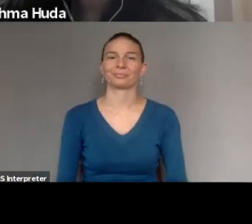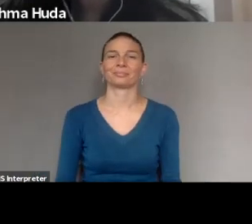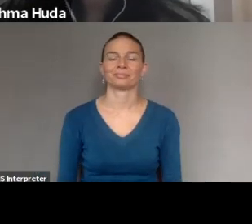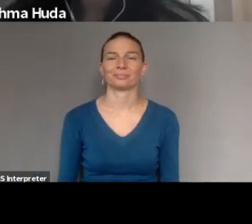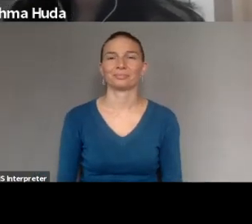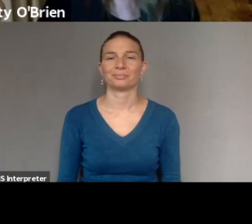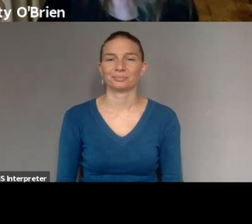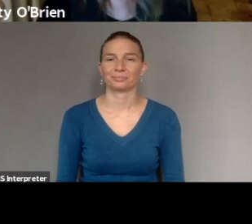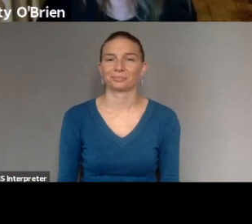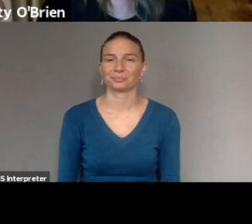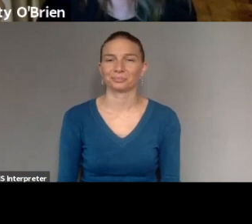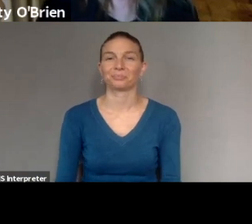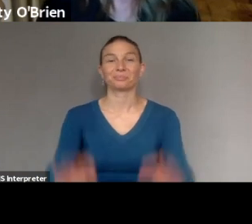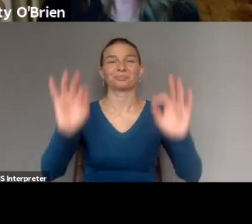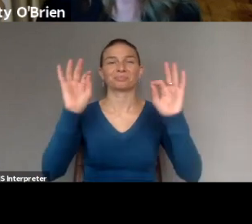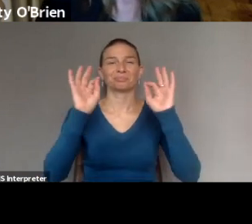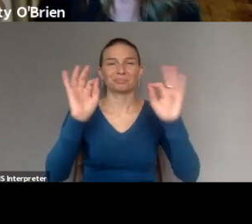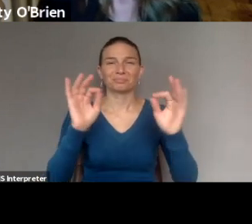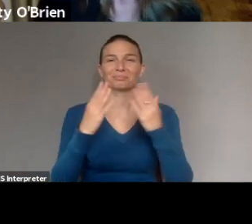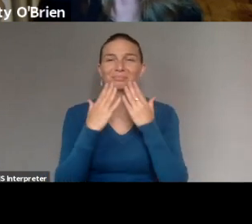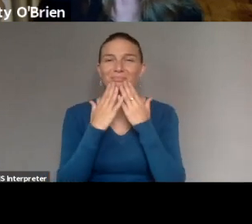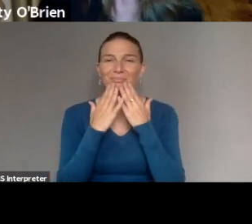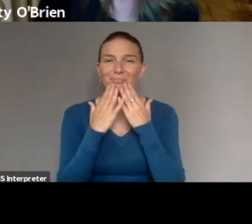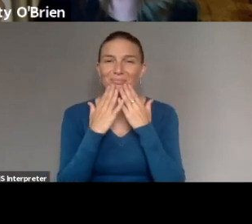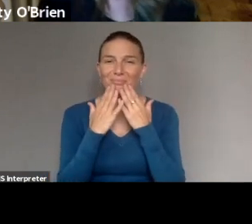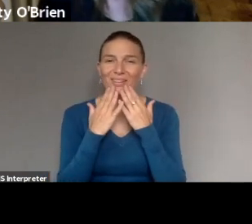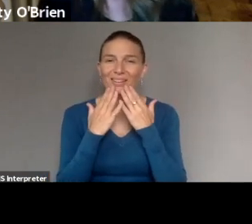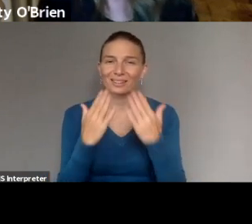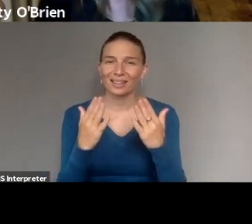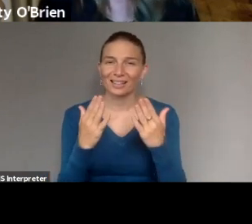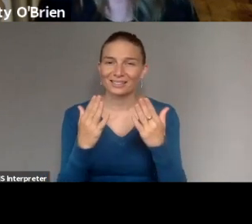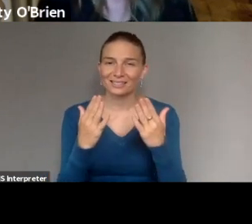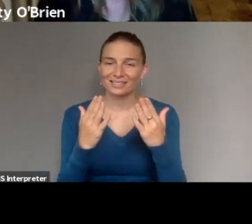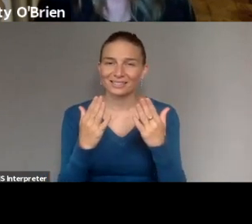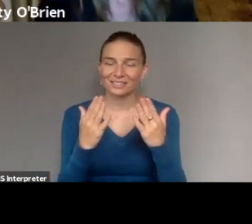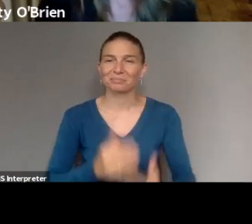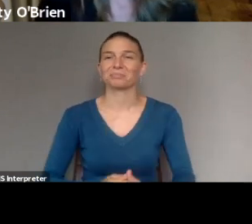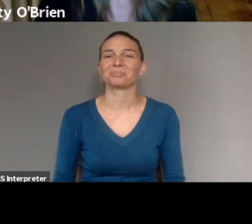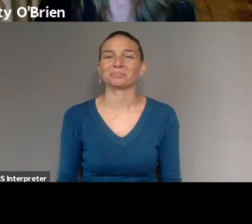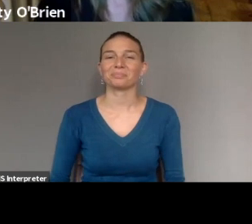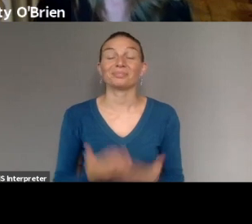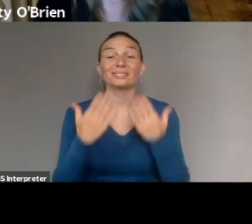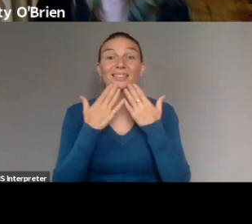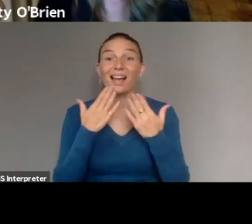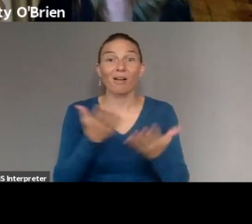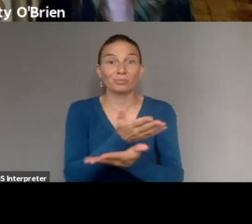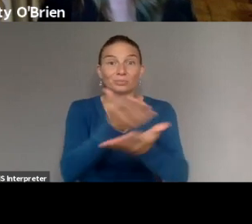Great! Thanks, Karishma. Thanks to all our wonderful speakers tonight. And we’ll move now